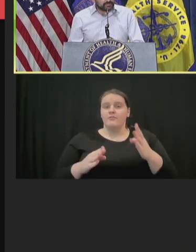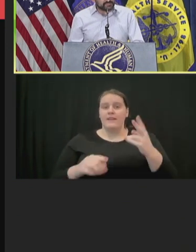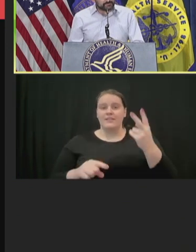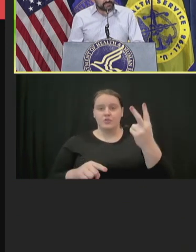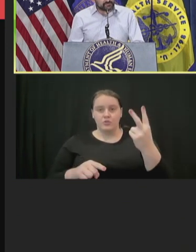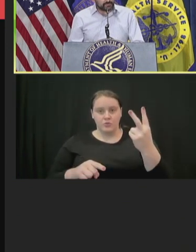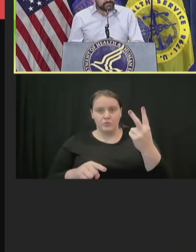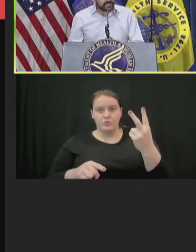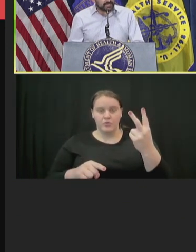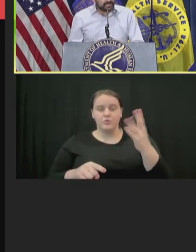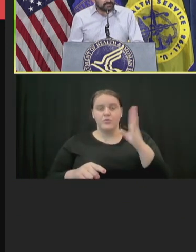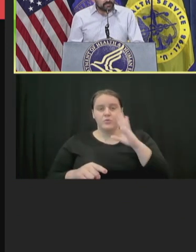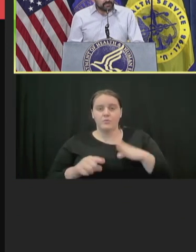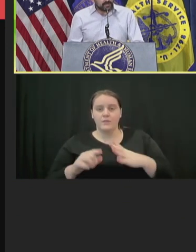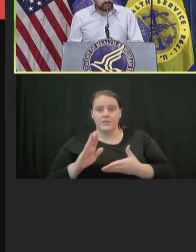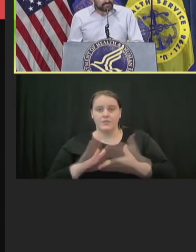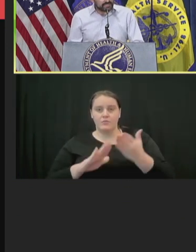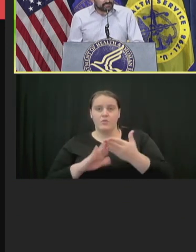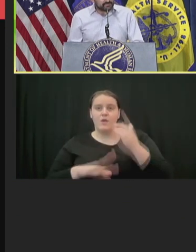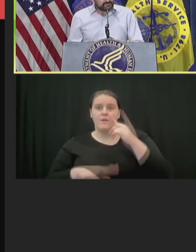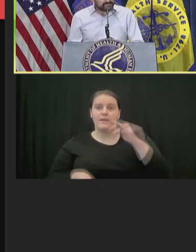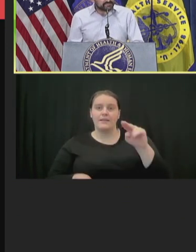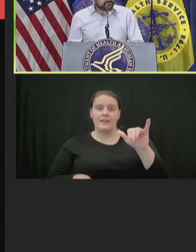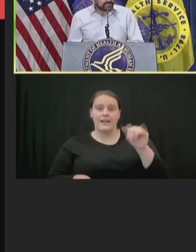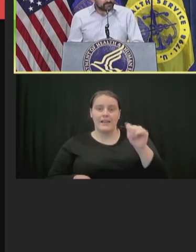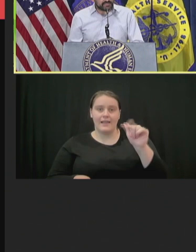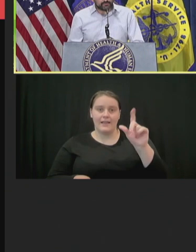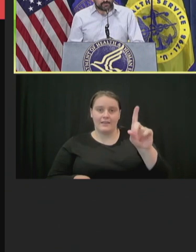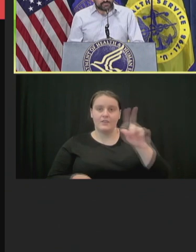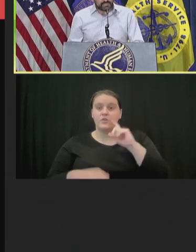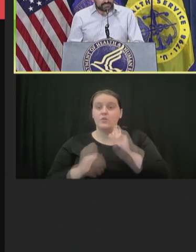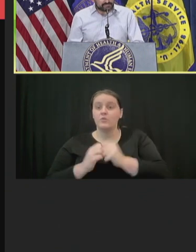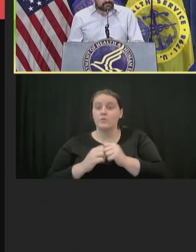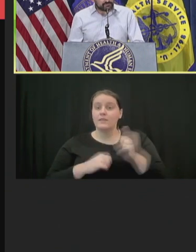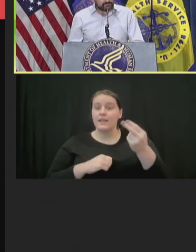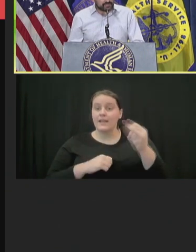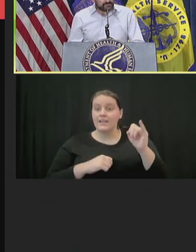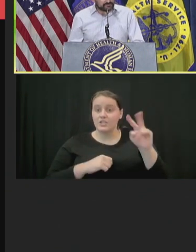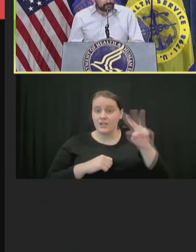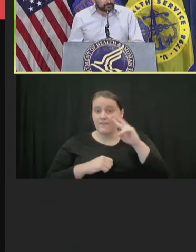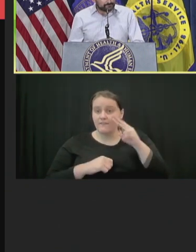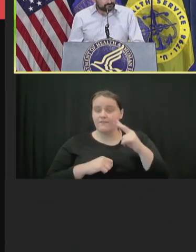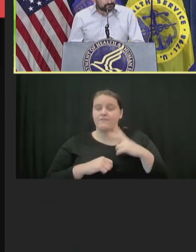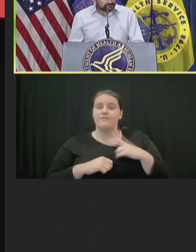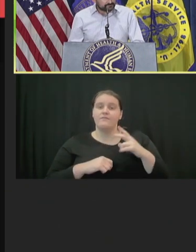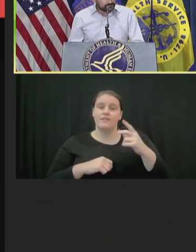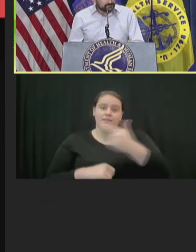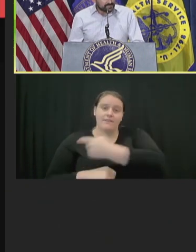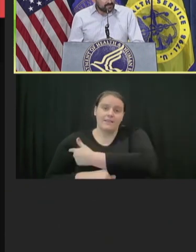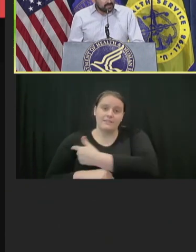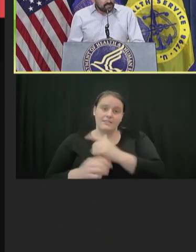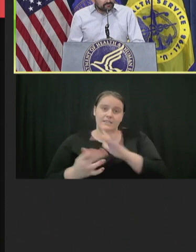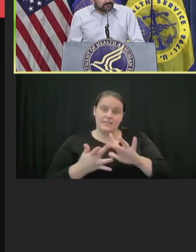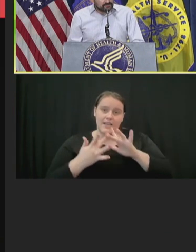sponsored by NIAID with the HIV Vaccine Trials Network and the AIDS Clinical Trials Group.